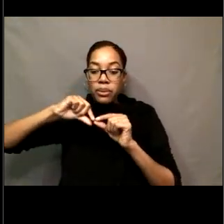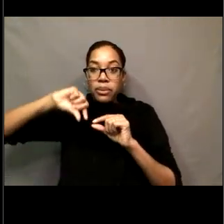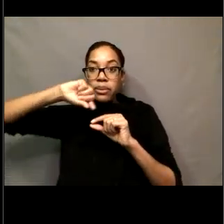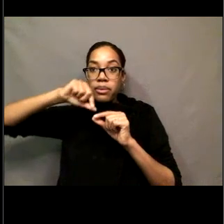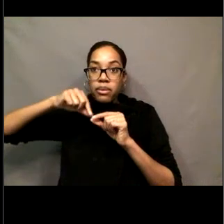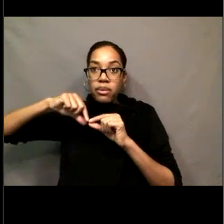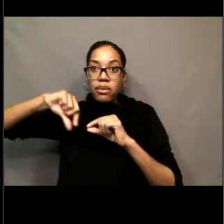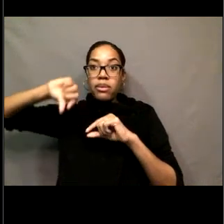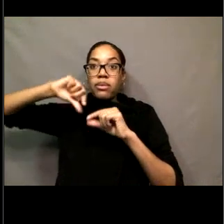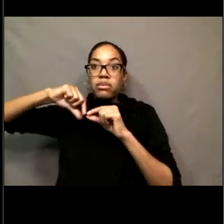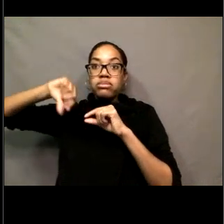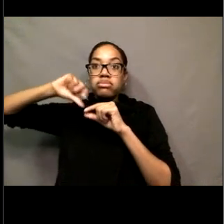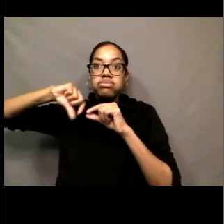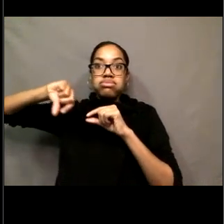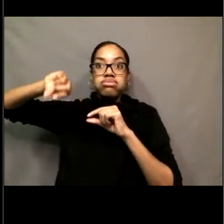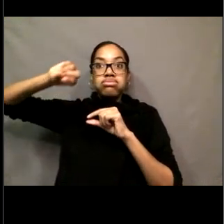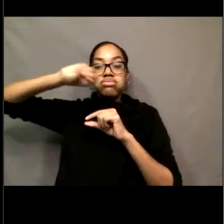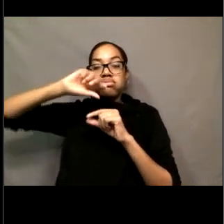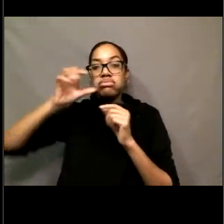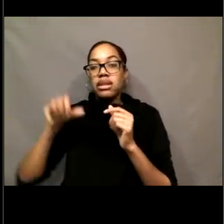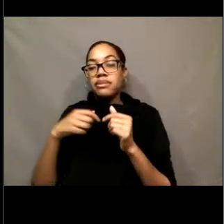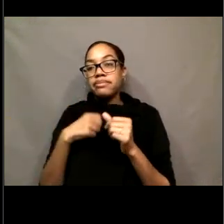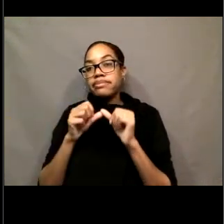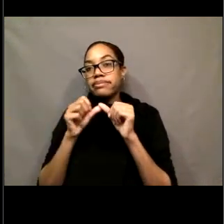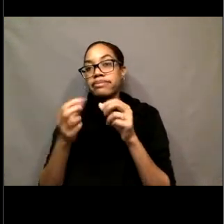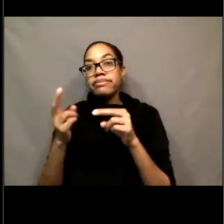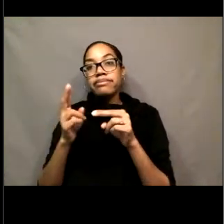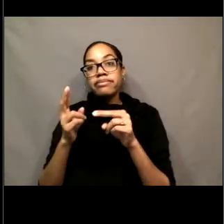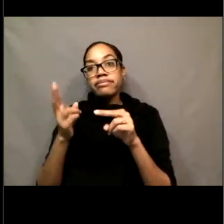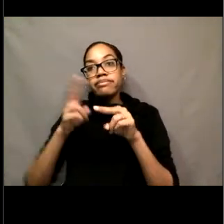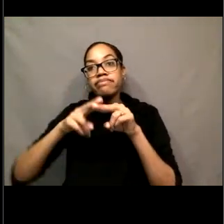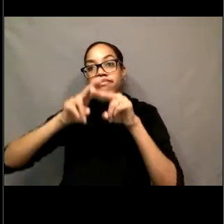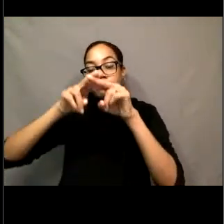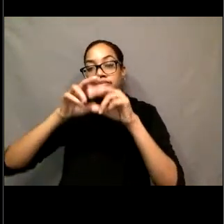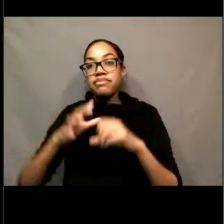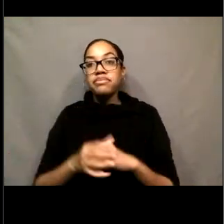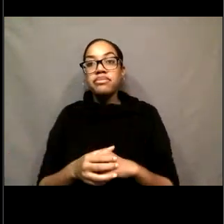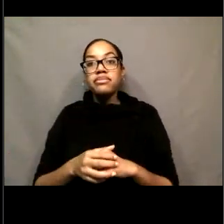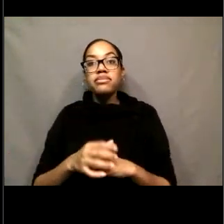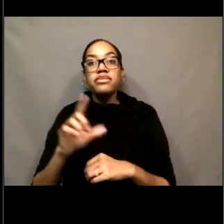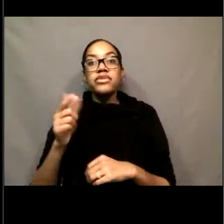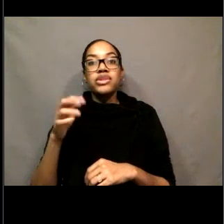to this big or even bigger. [Grace] So to build on that, Robert is asking